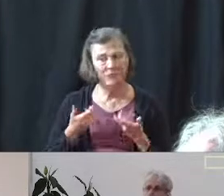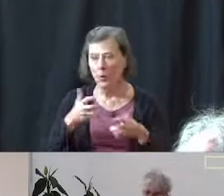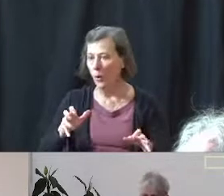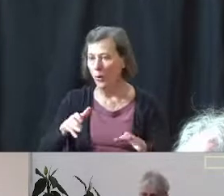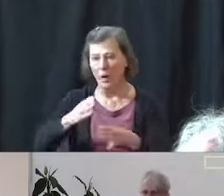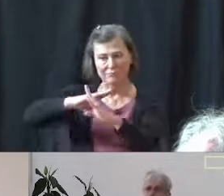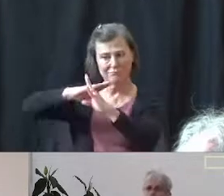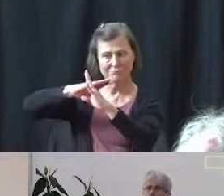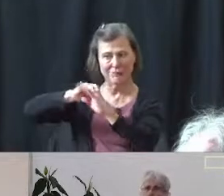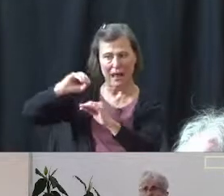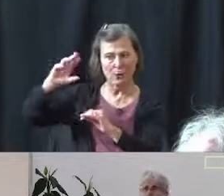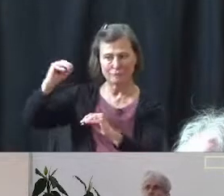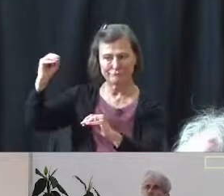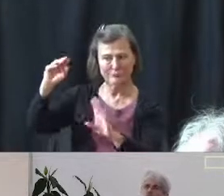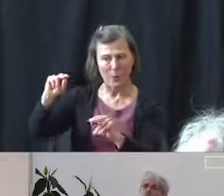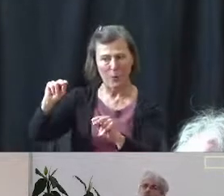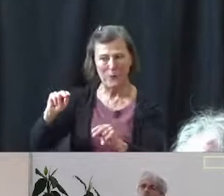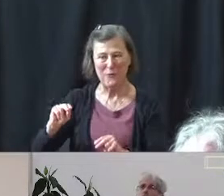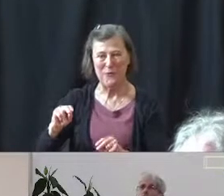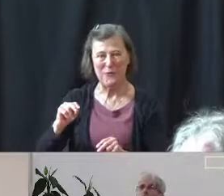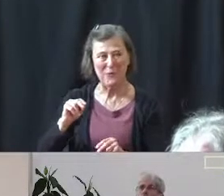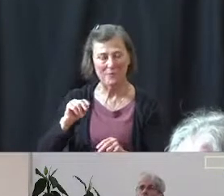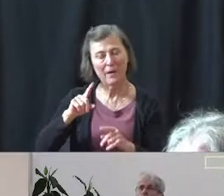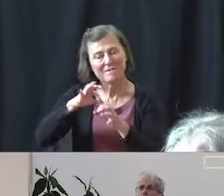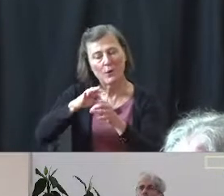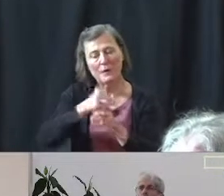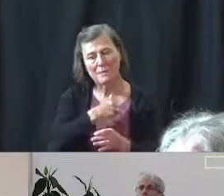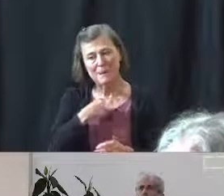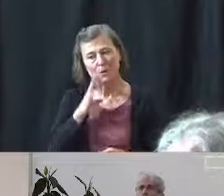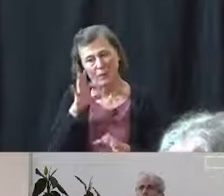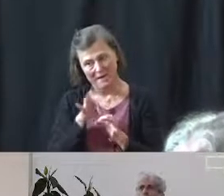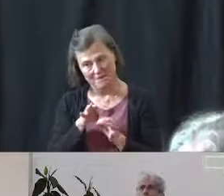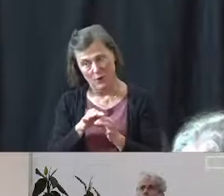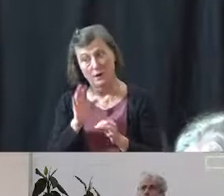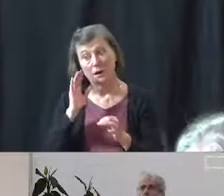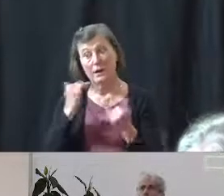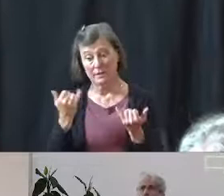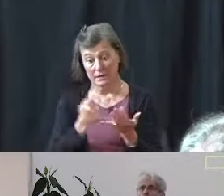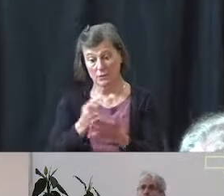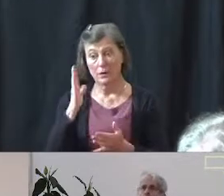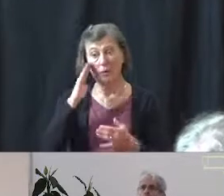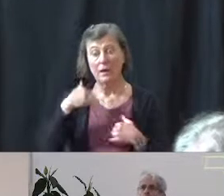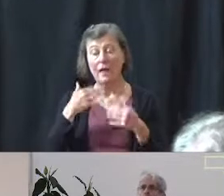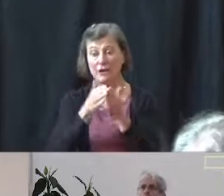But, voting members will be voting. This week we're going to have a general assembly delegate forum.